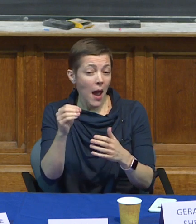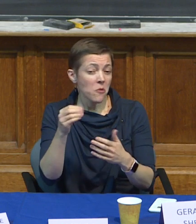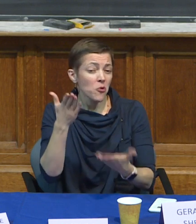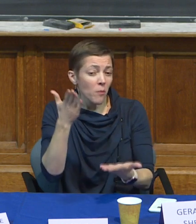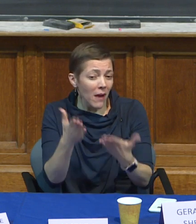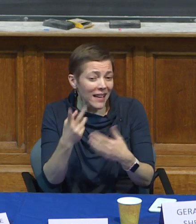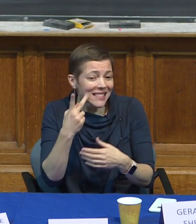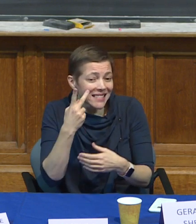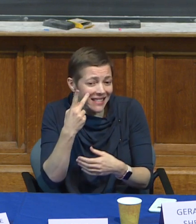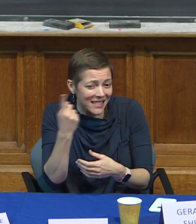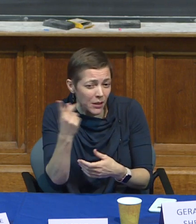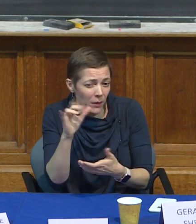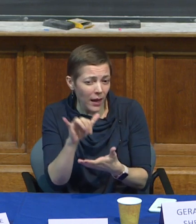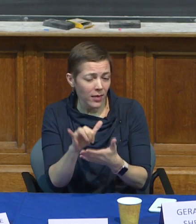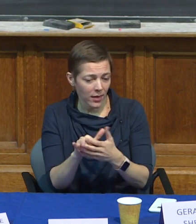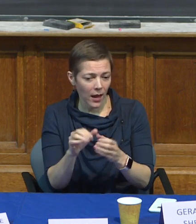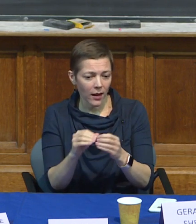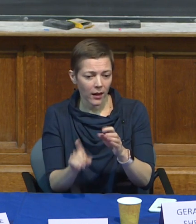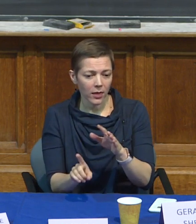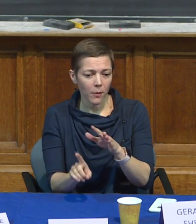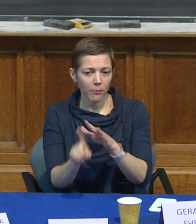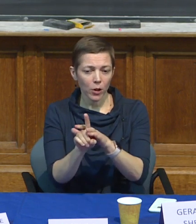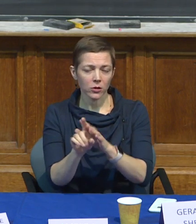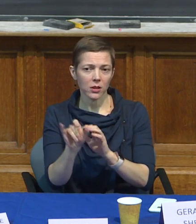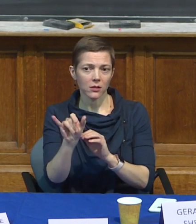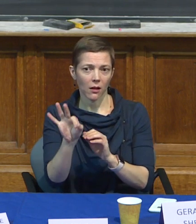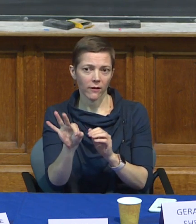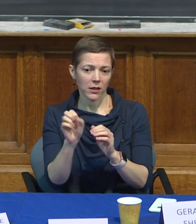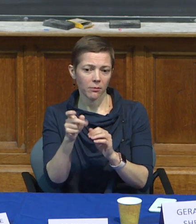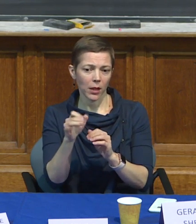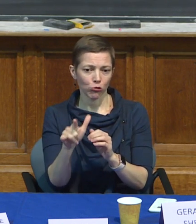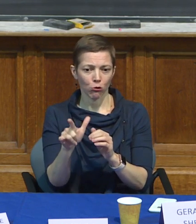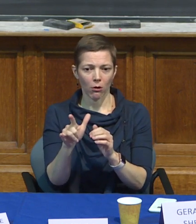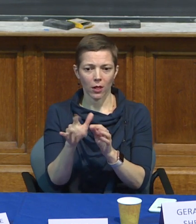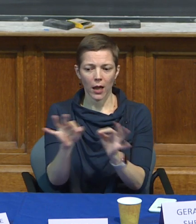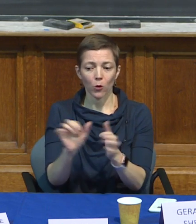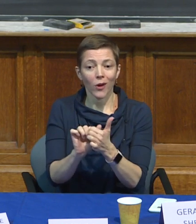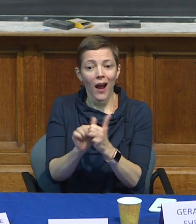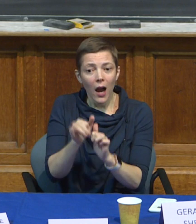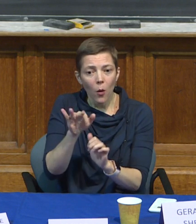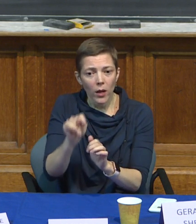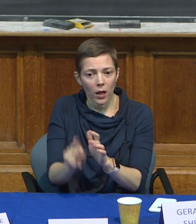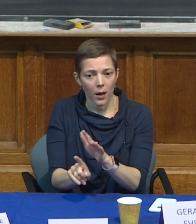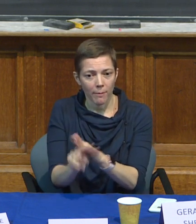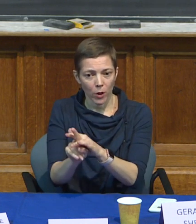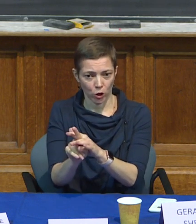Those cognitive resources must be in place for that to occur. So the emergence of spatial language